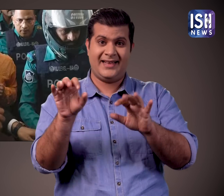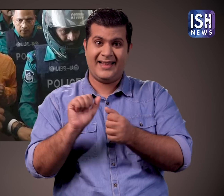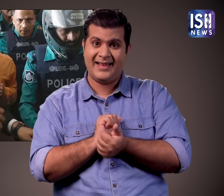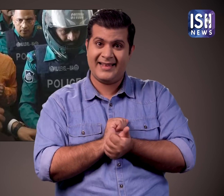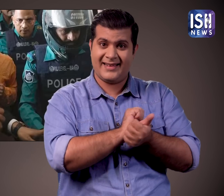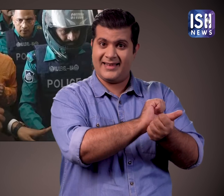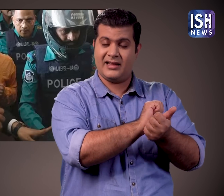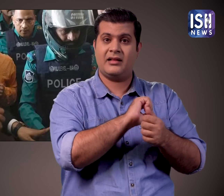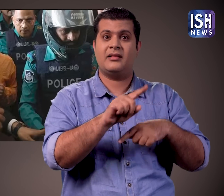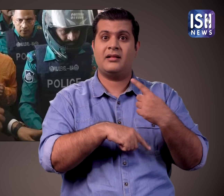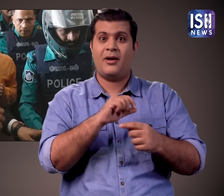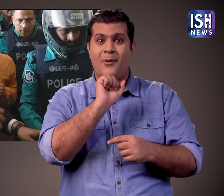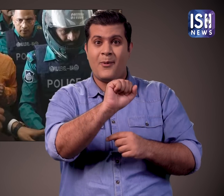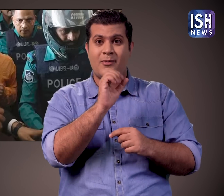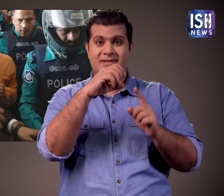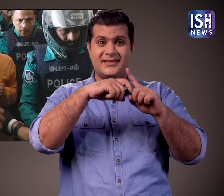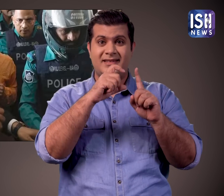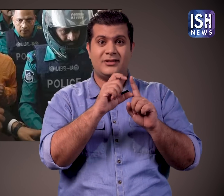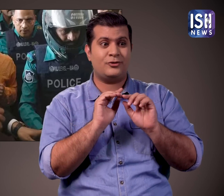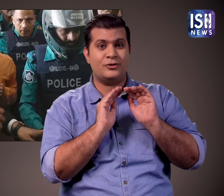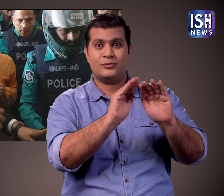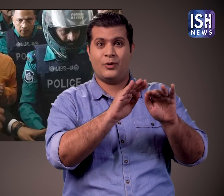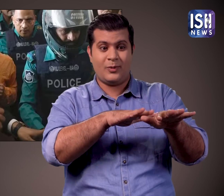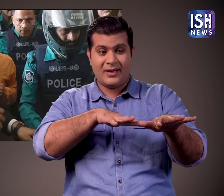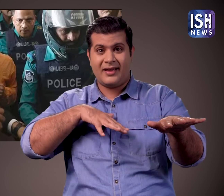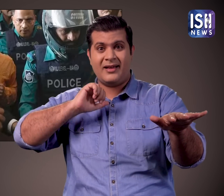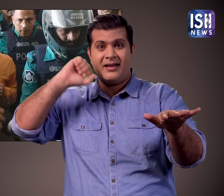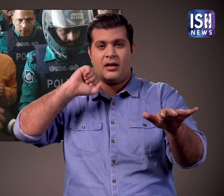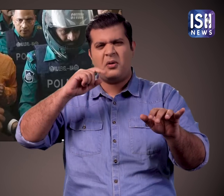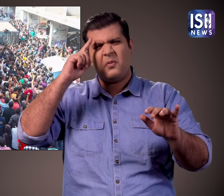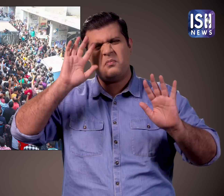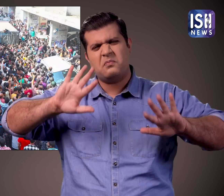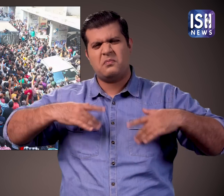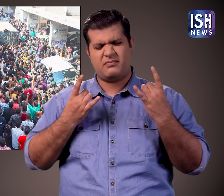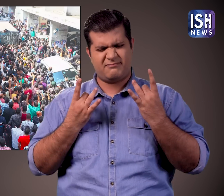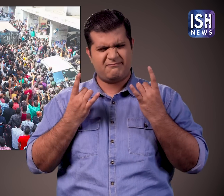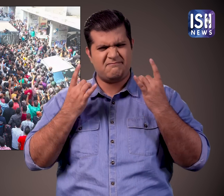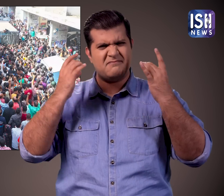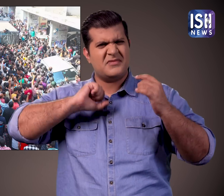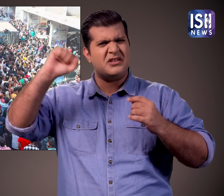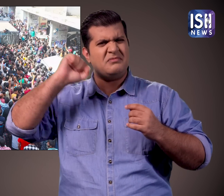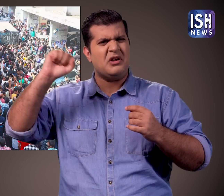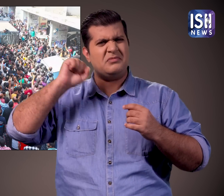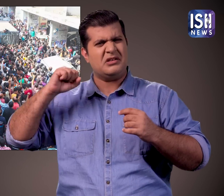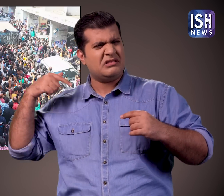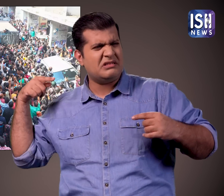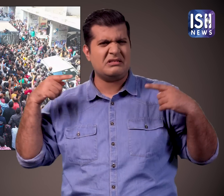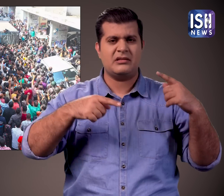Das' supporters were furious with his arrest and this led to protests.